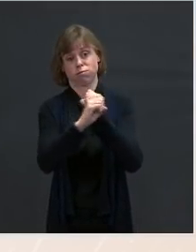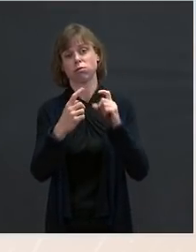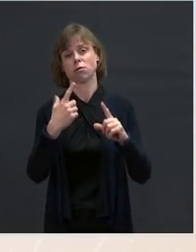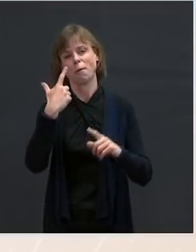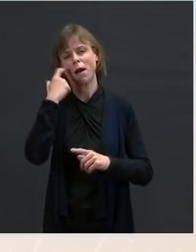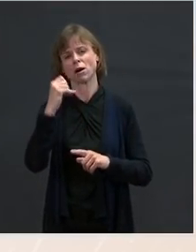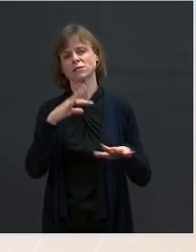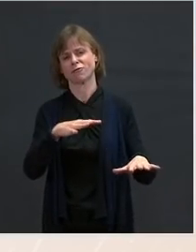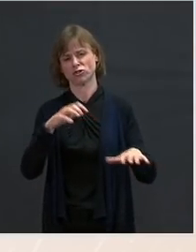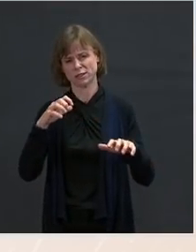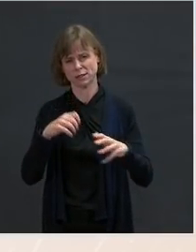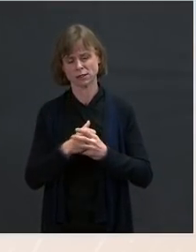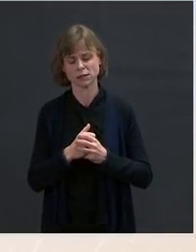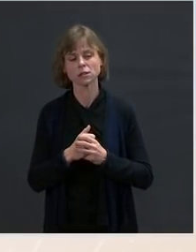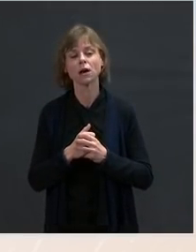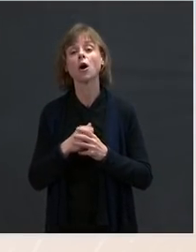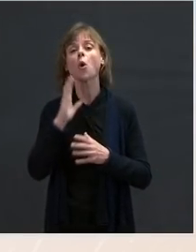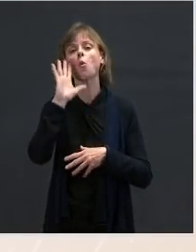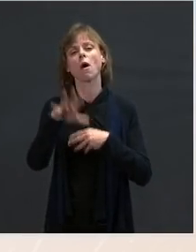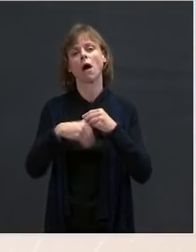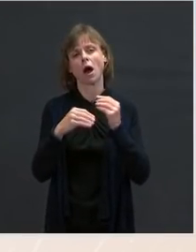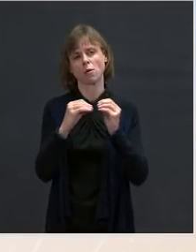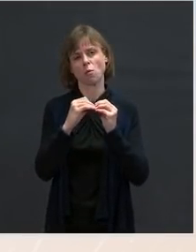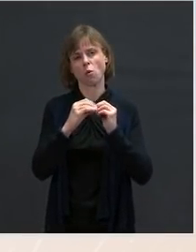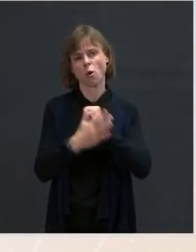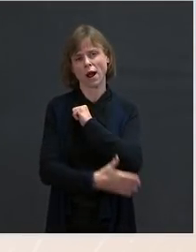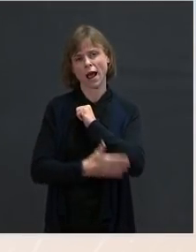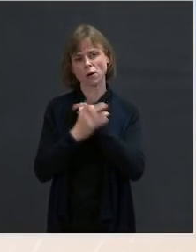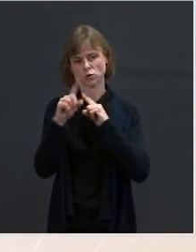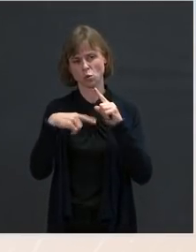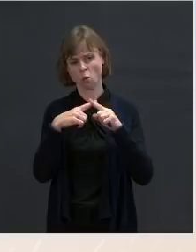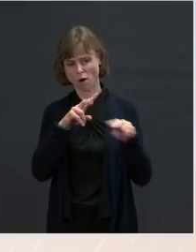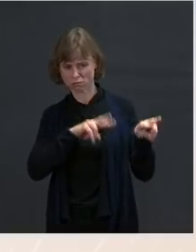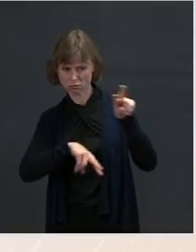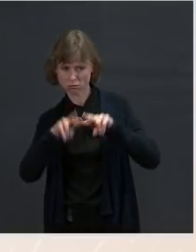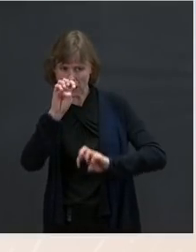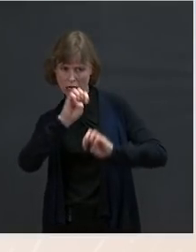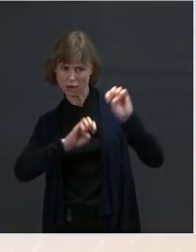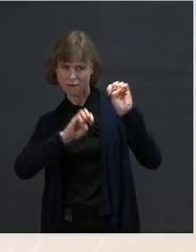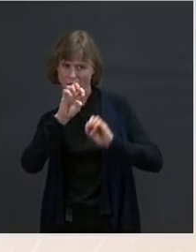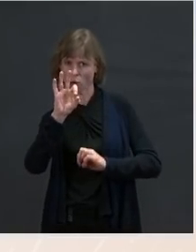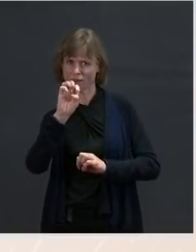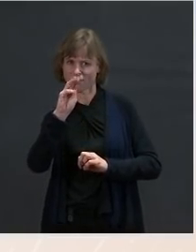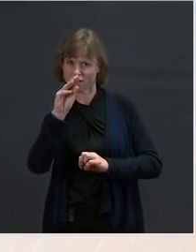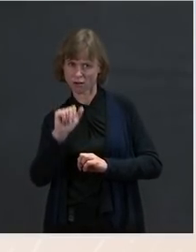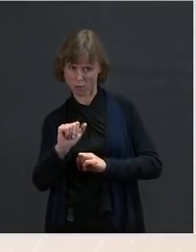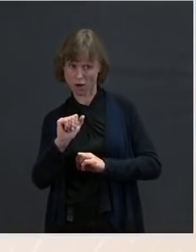we expect more counties to be added as more work is done to evaluate need, and that's a reflection of FEMA's initial evaluation.